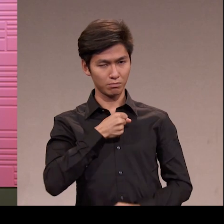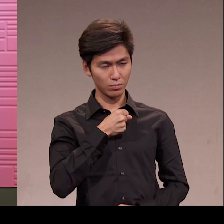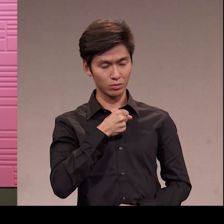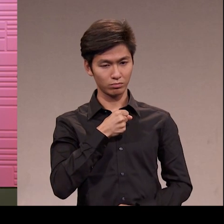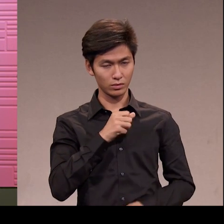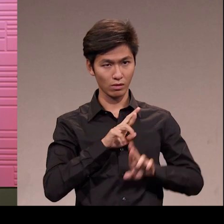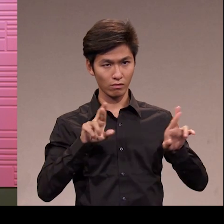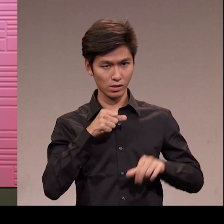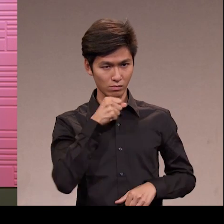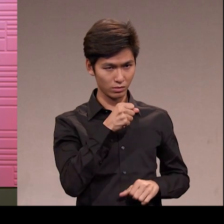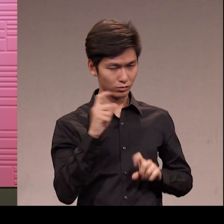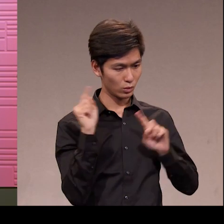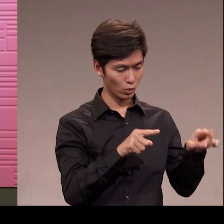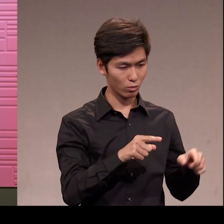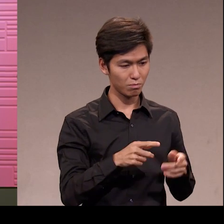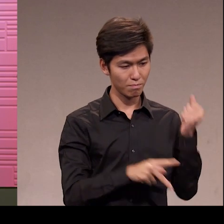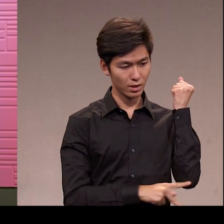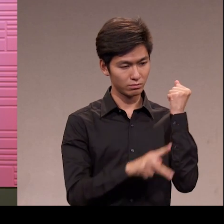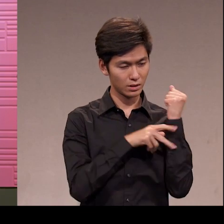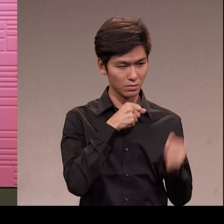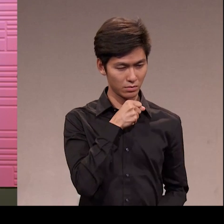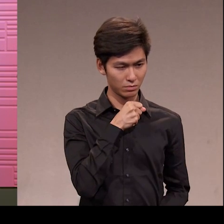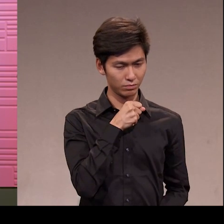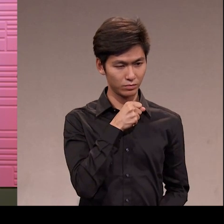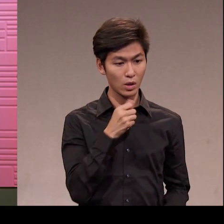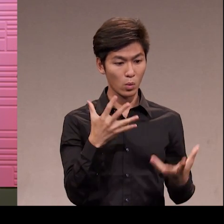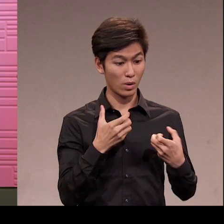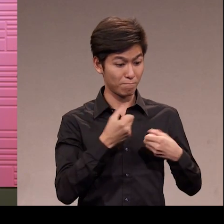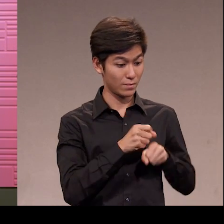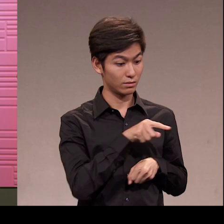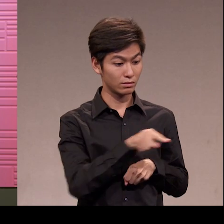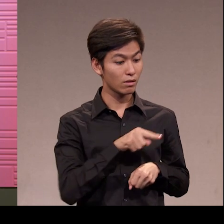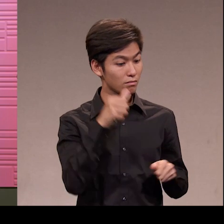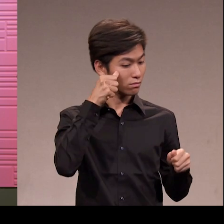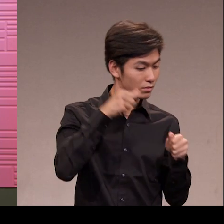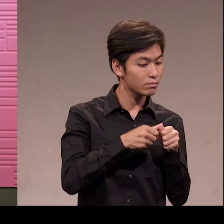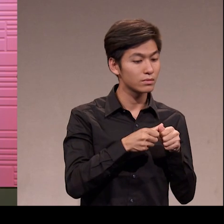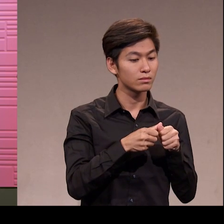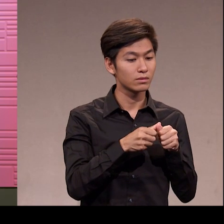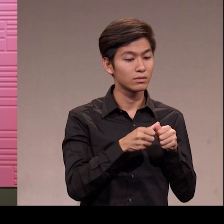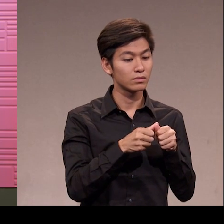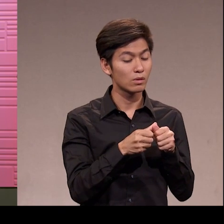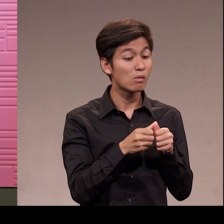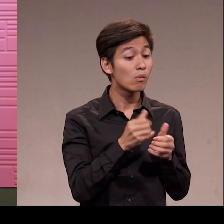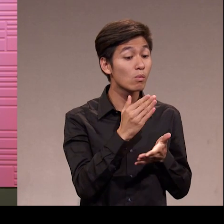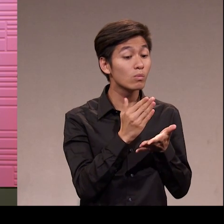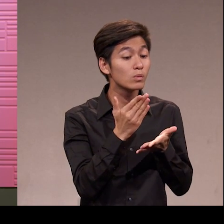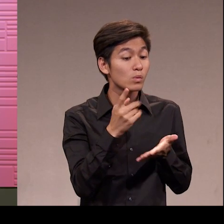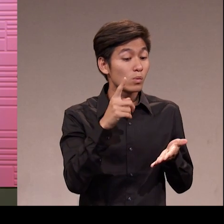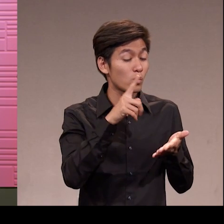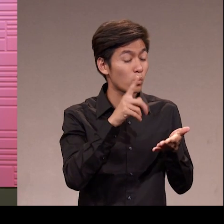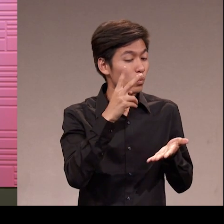He wanted to remind people about some of the hard truths about Singapore's survival